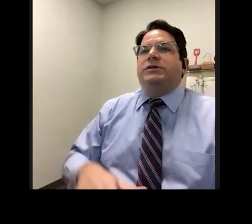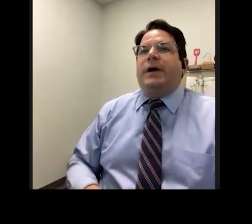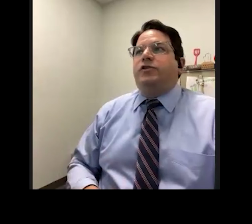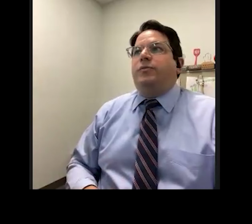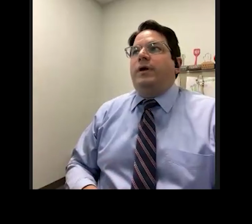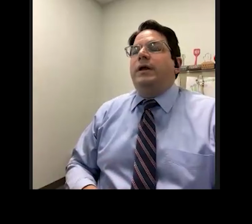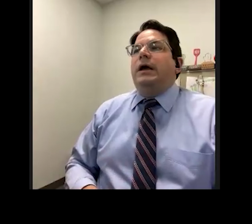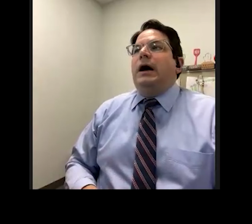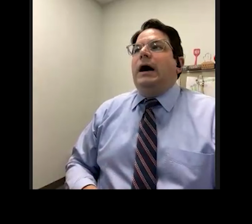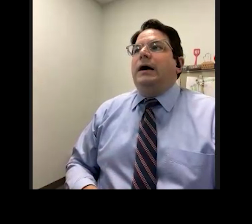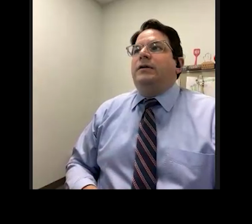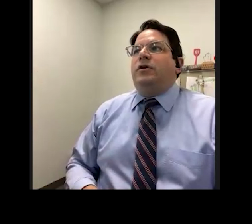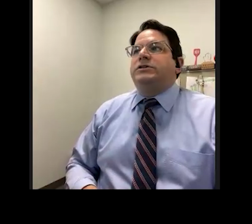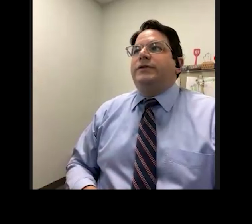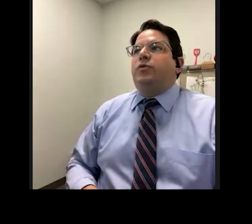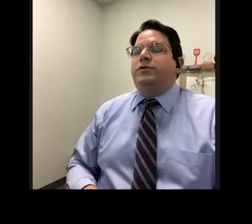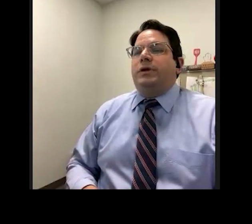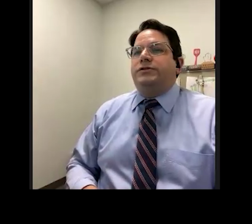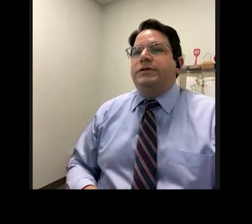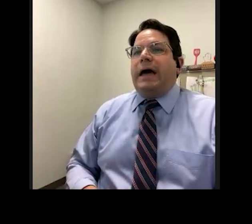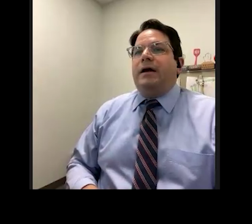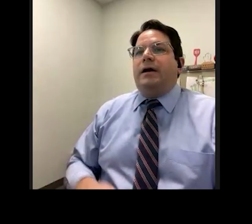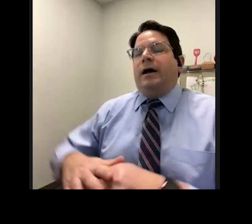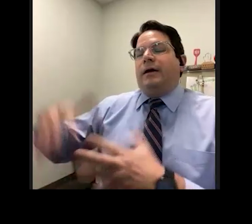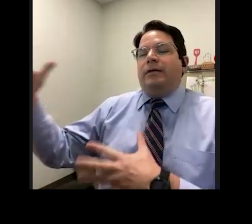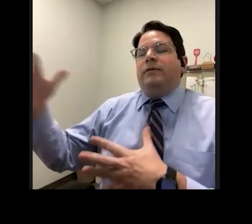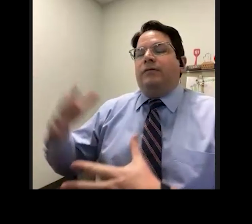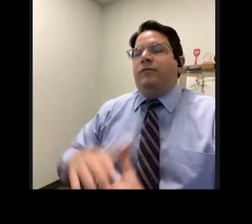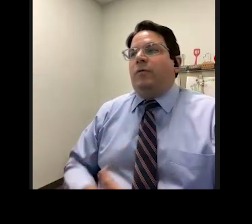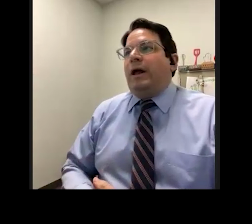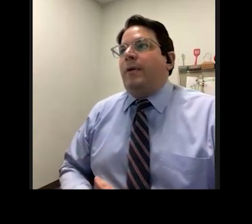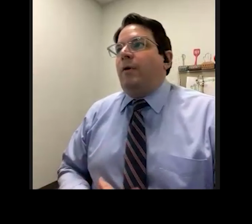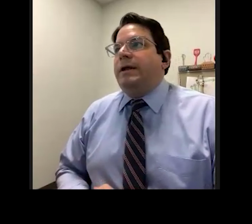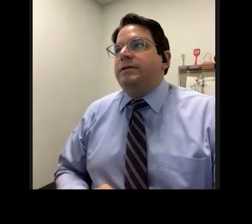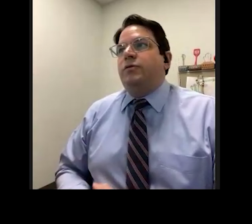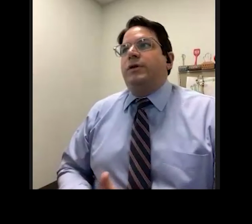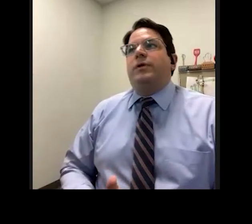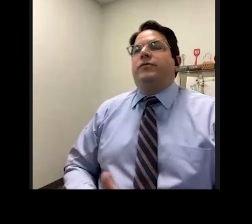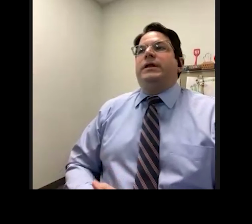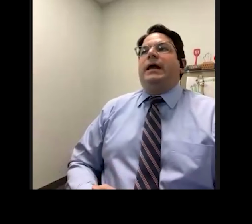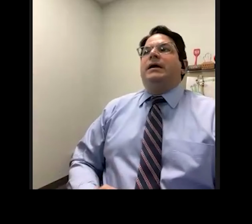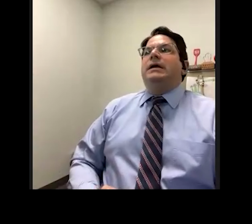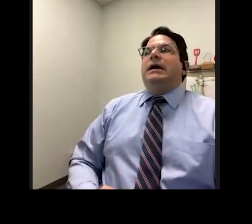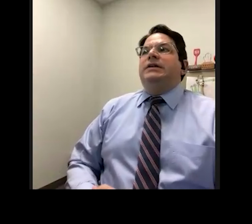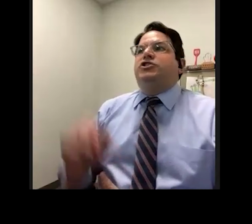and it talks about 2022 data, I went out of my way to get the 2023 data.